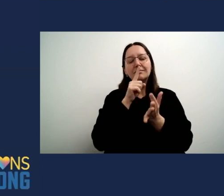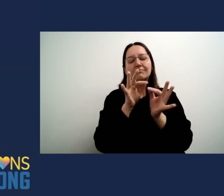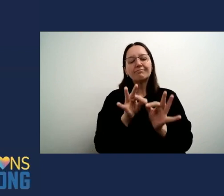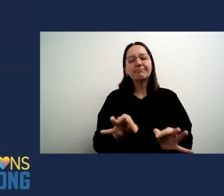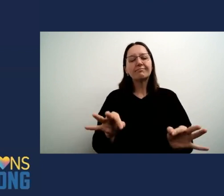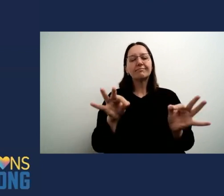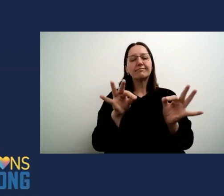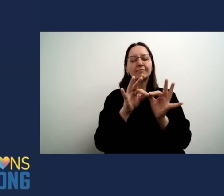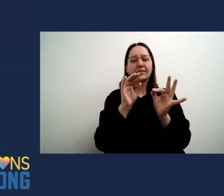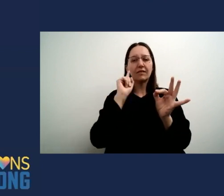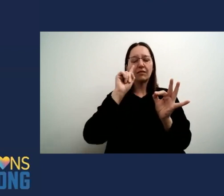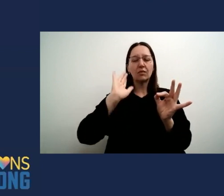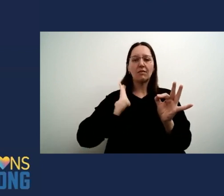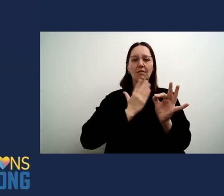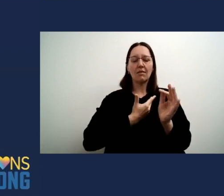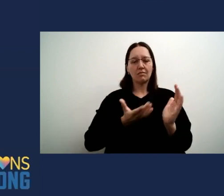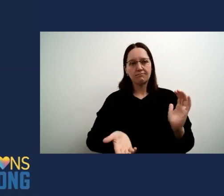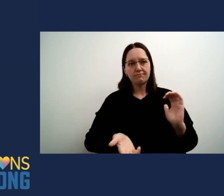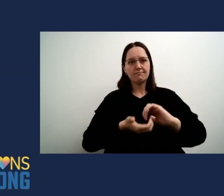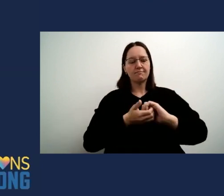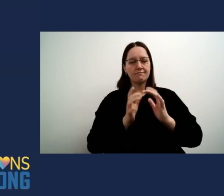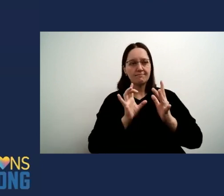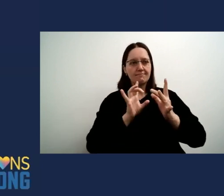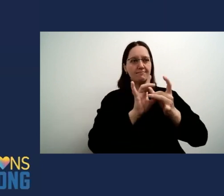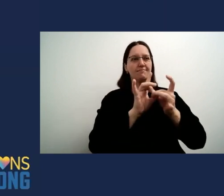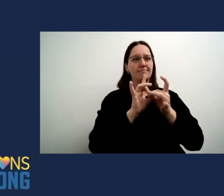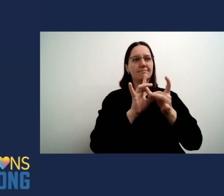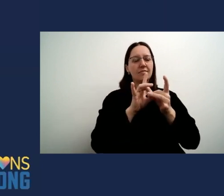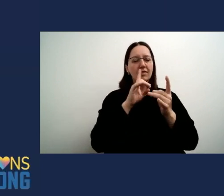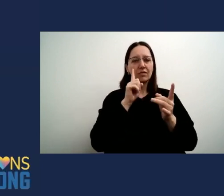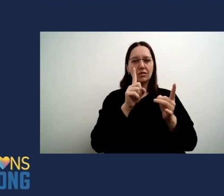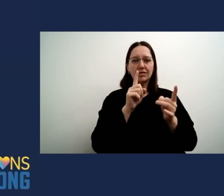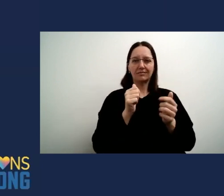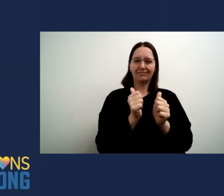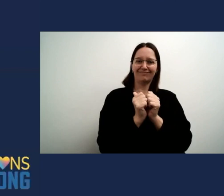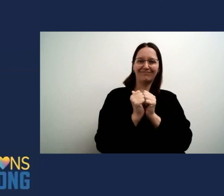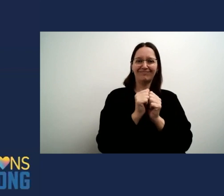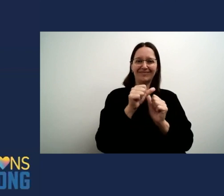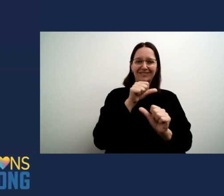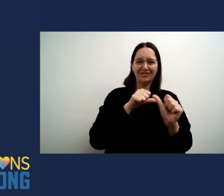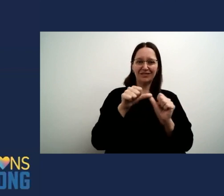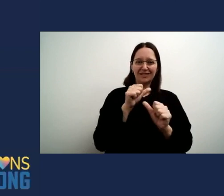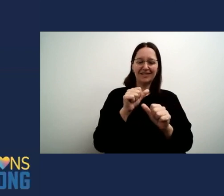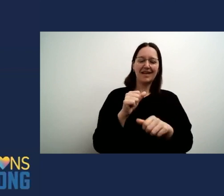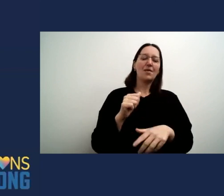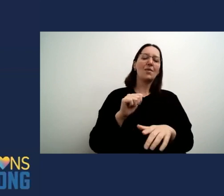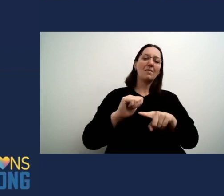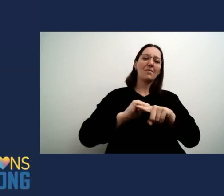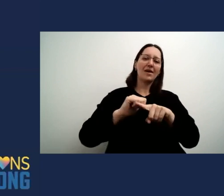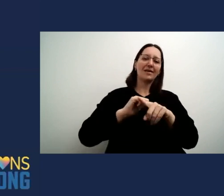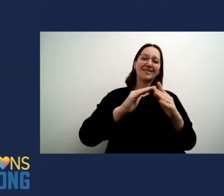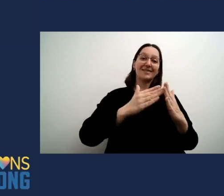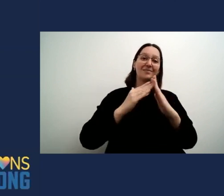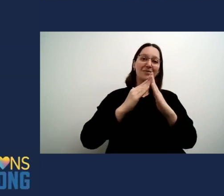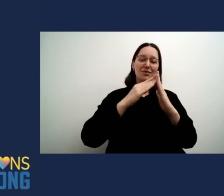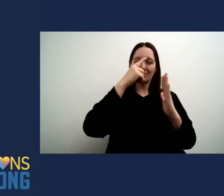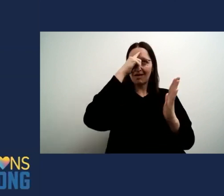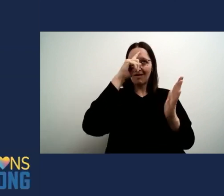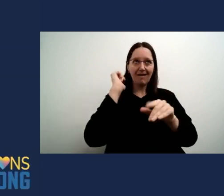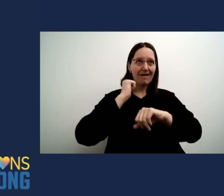physically, intellectually and encouragemently. These efforts have shaped UC San Diego into a university that is student-centered,